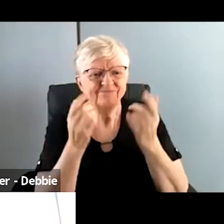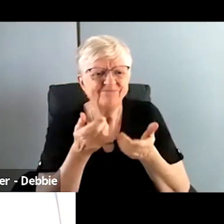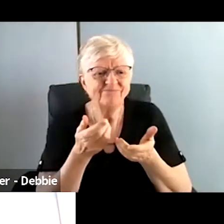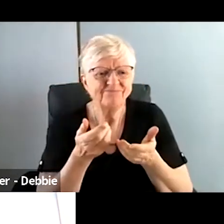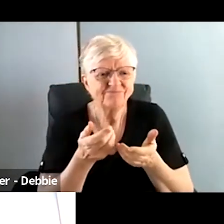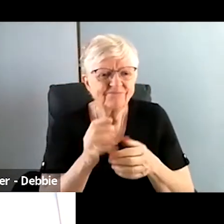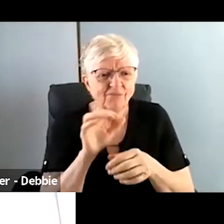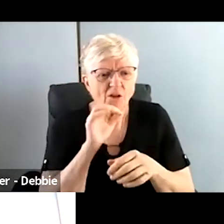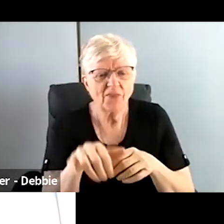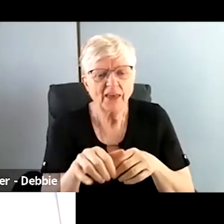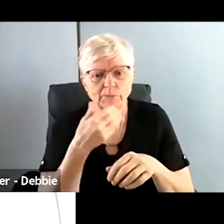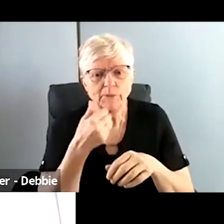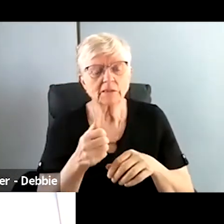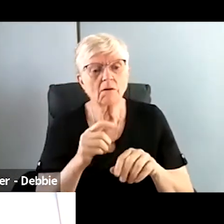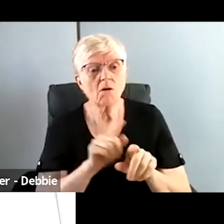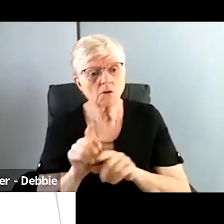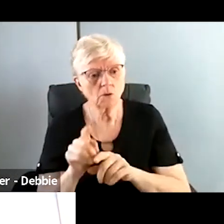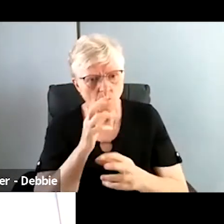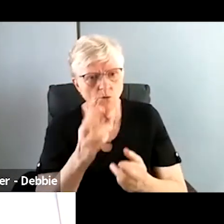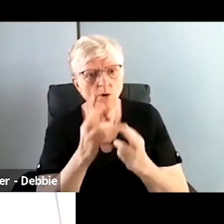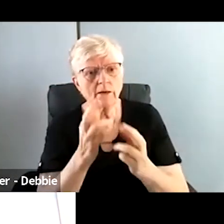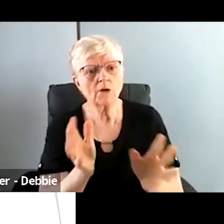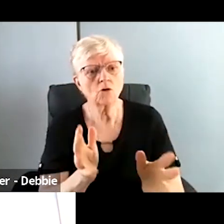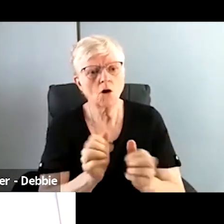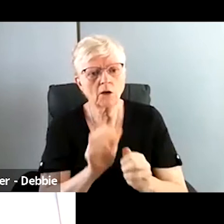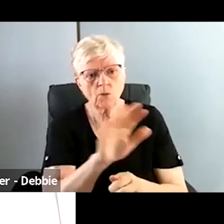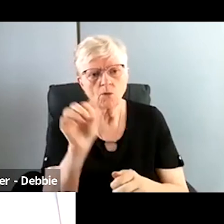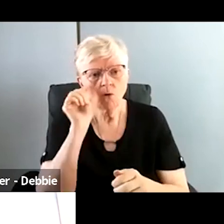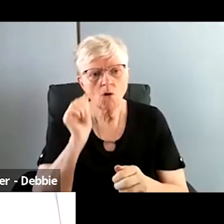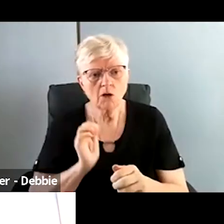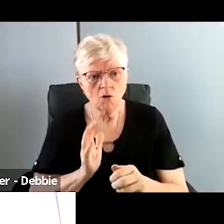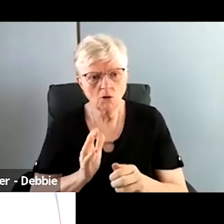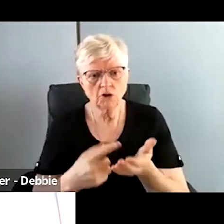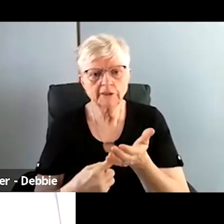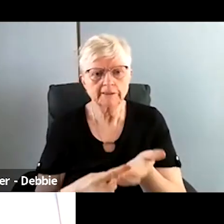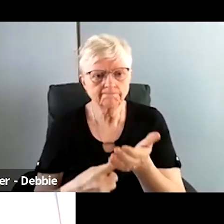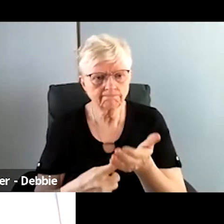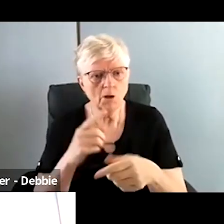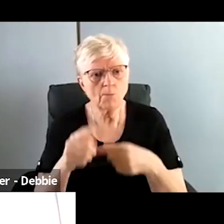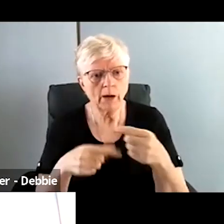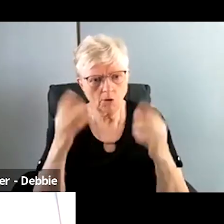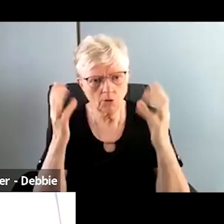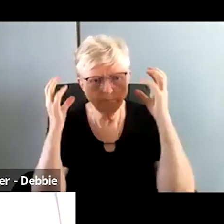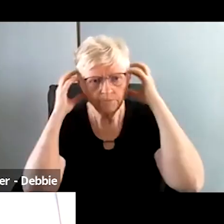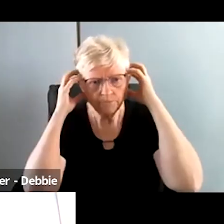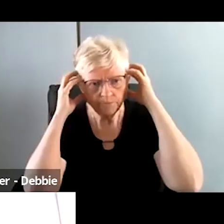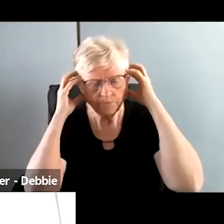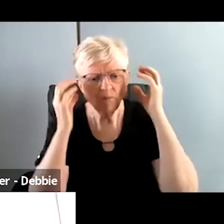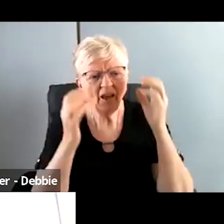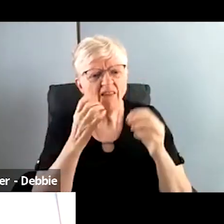OVER HEARING AIDS? I WOULD ALSO RECOMMEND TALKING WITH YOUR AUDIOLOGIST. I THINK ONE OF THE OTHER QUESTIONS IN